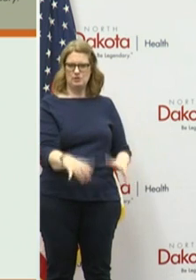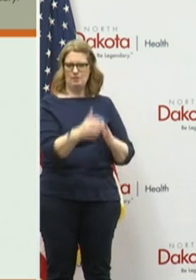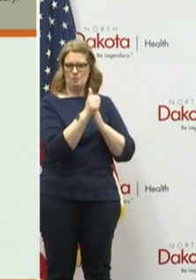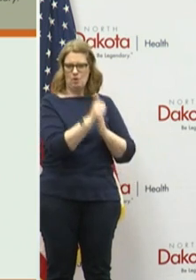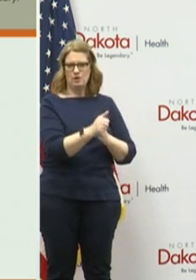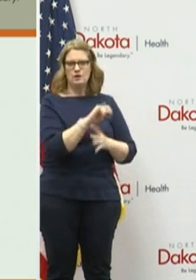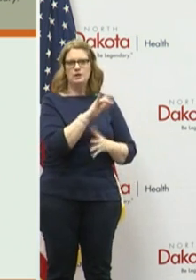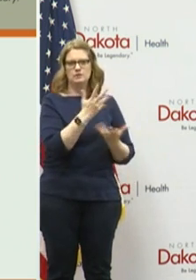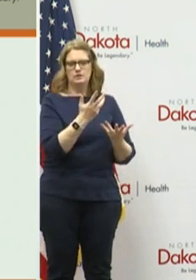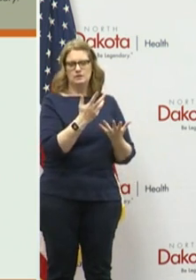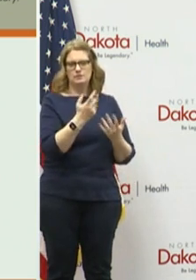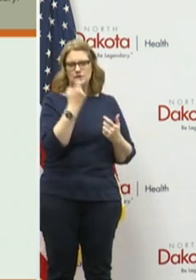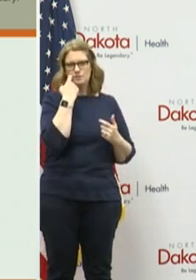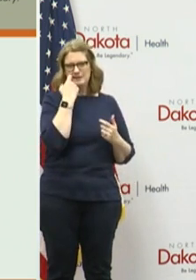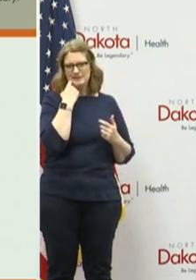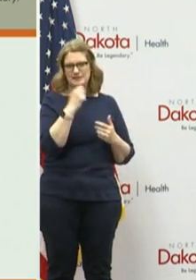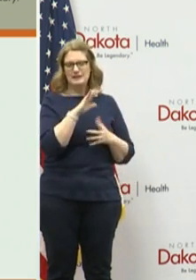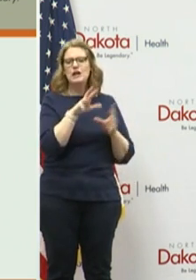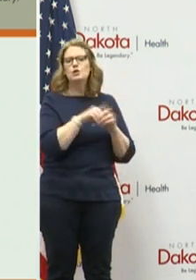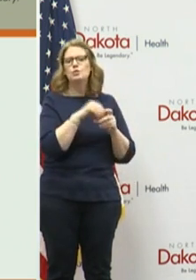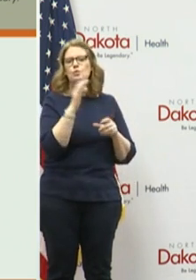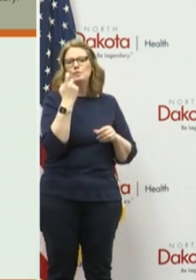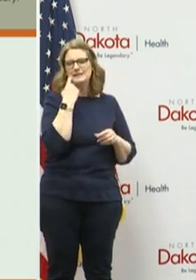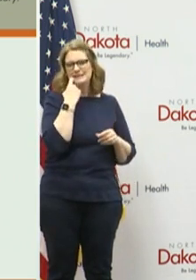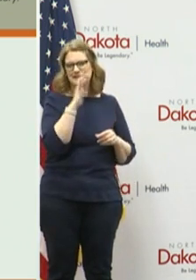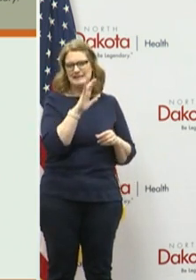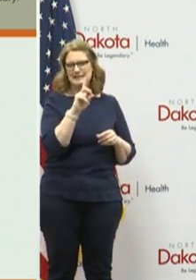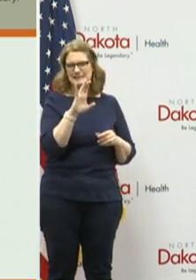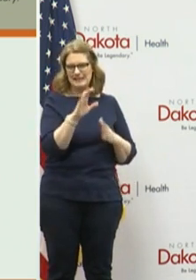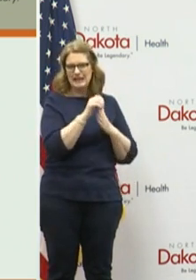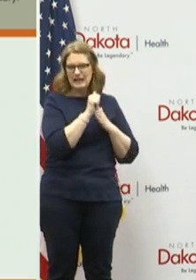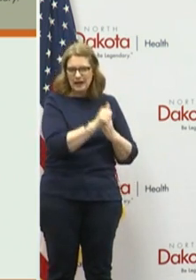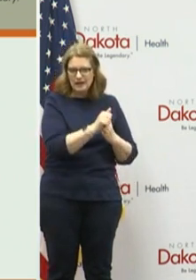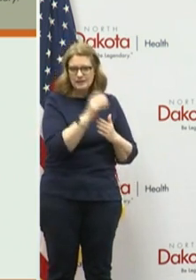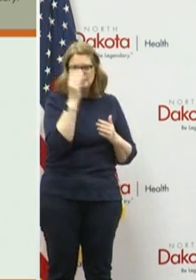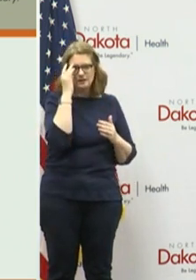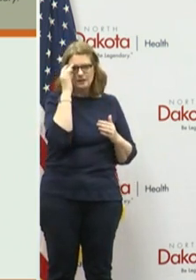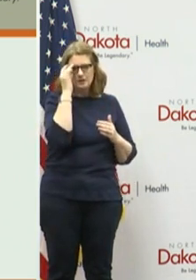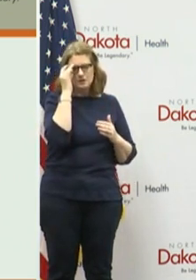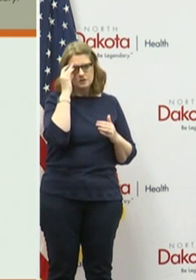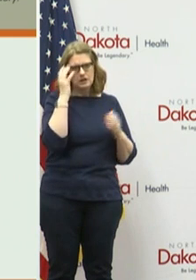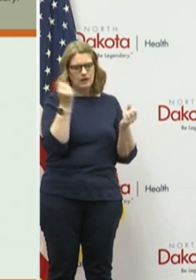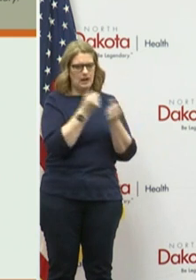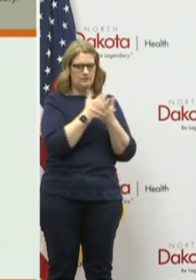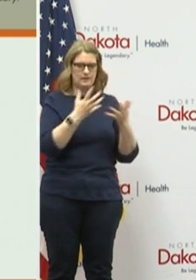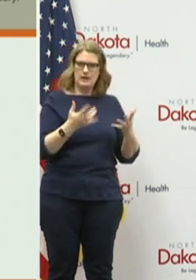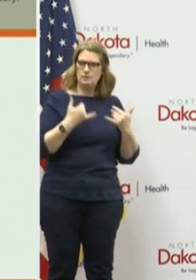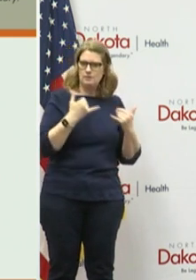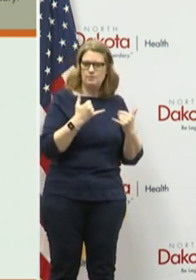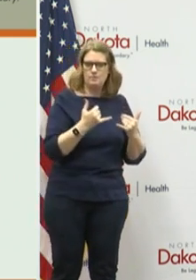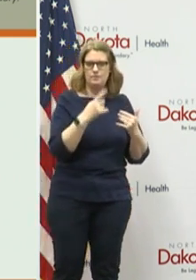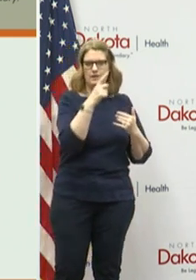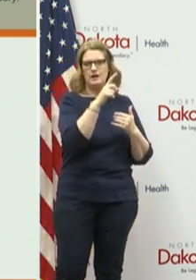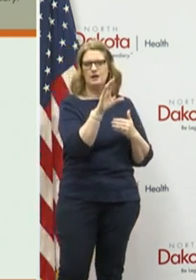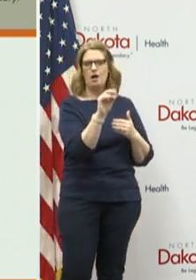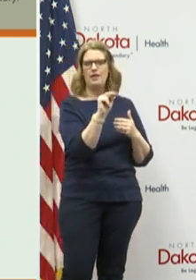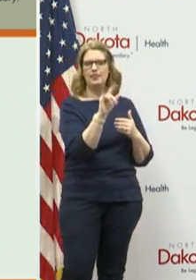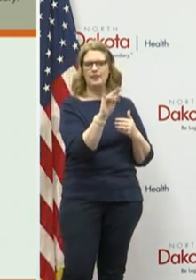WHOLE STATE. UNDER THE PROTOCOLS, THERE IS THE UNIVERSAL PROTOCOLS INCLUDE